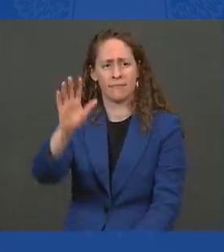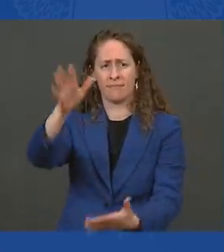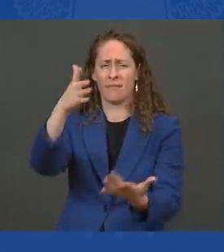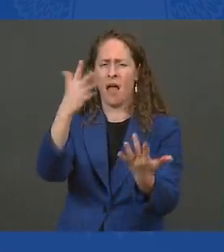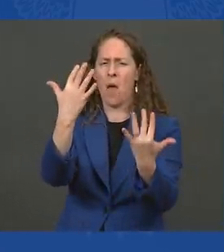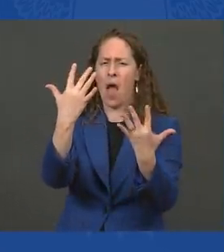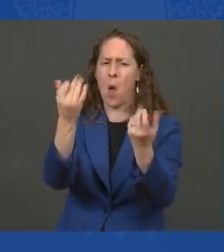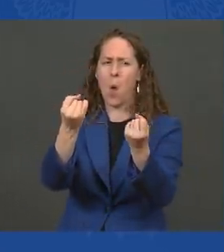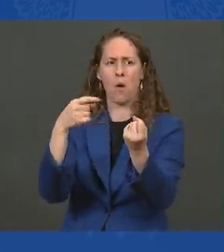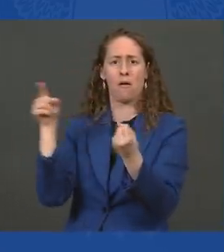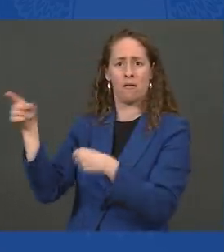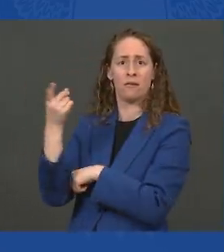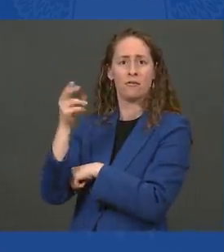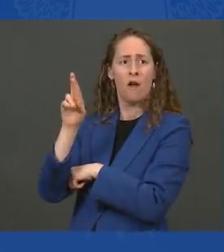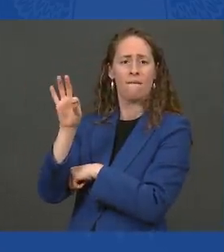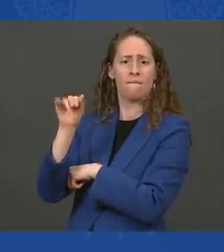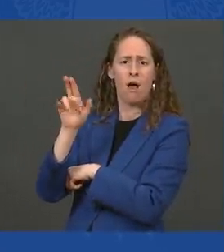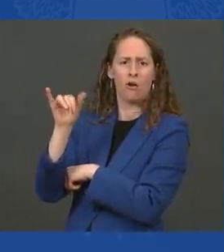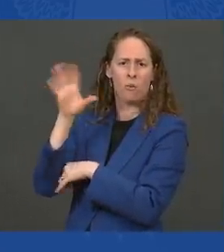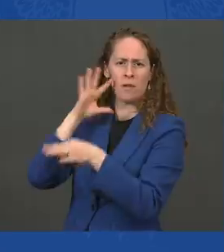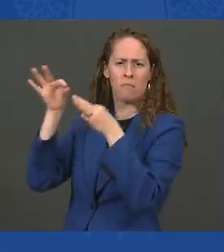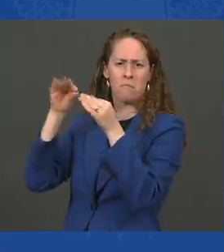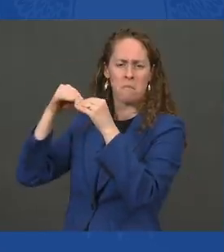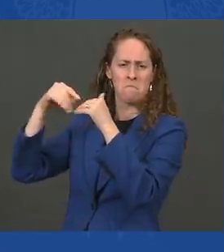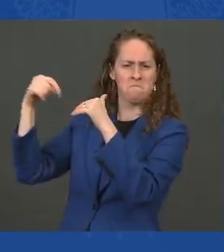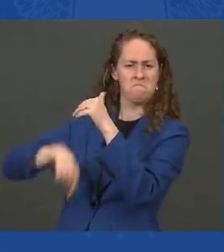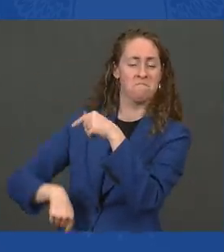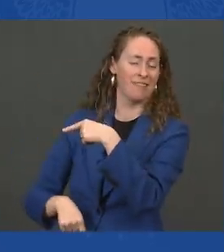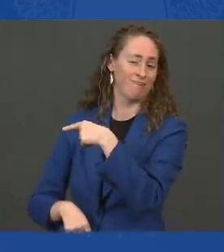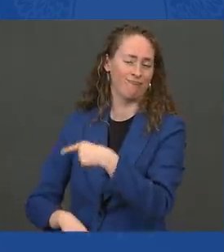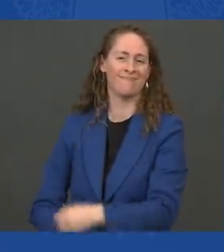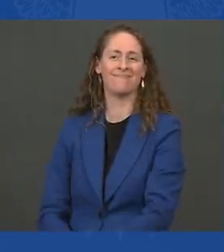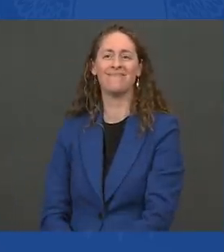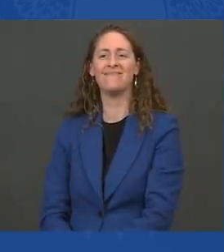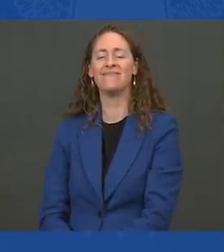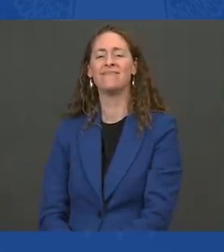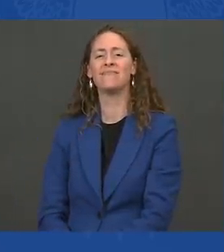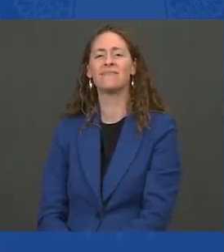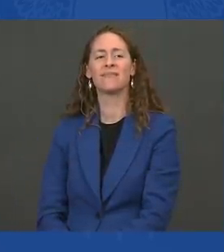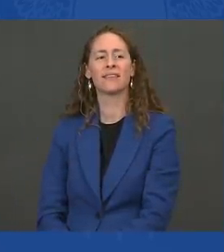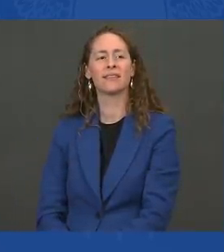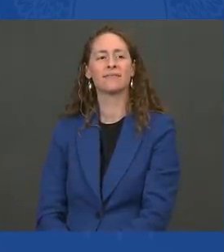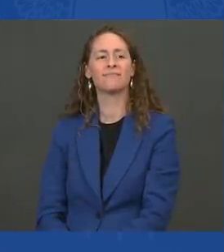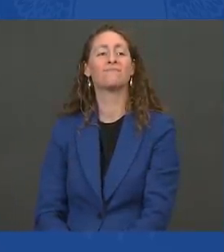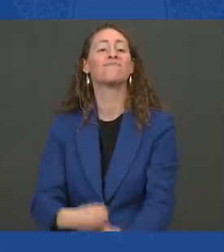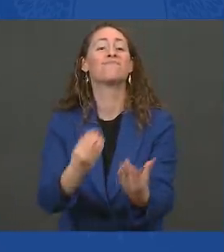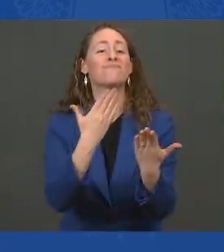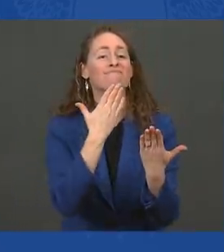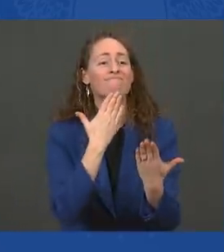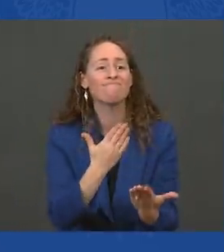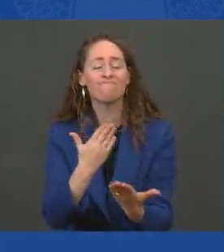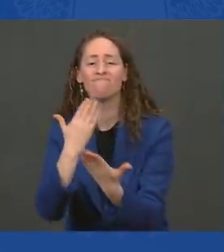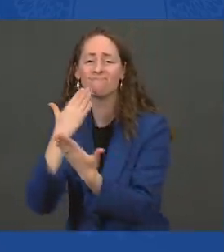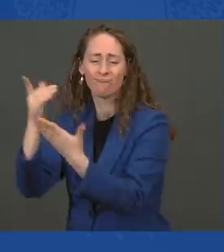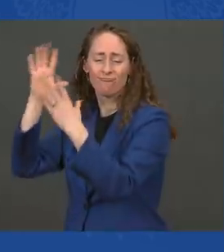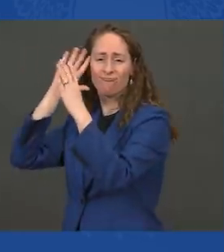Doc. Anthony Fauci: Thank you, Mr. President. We already have in place -- when people come into the United States,